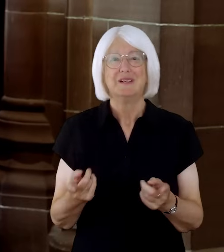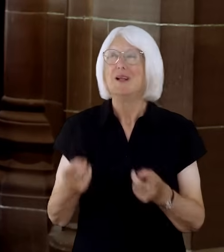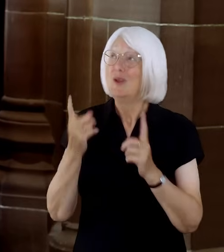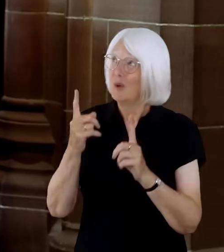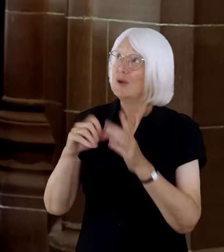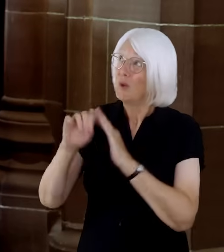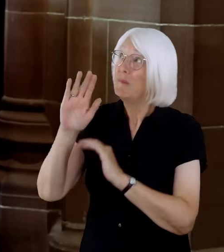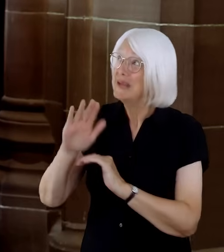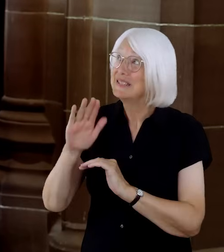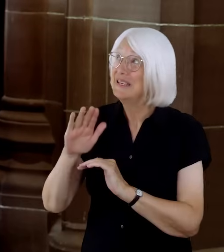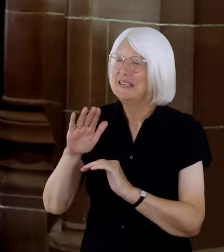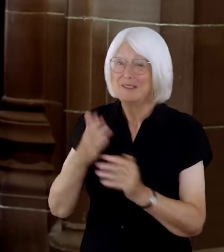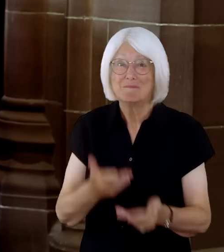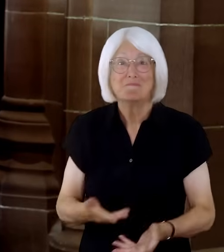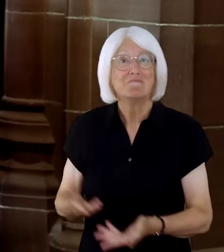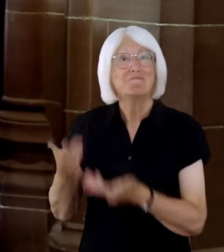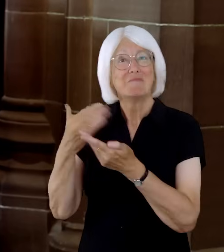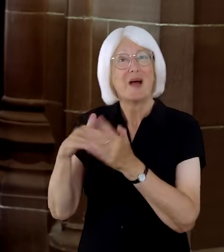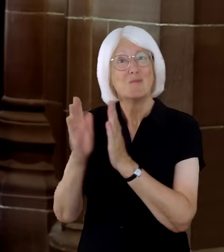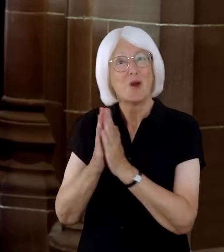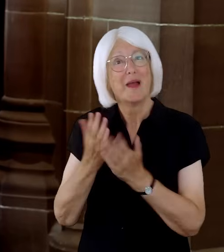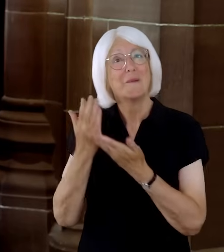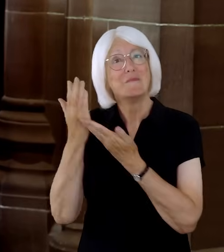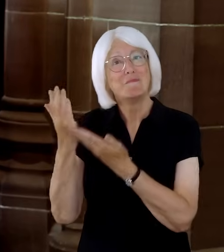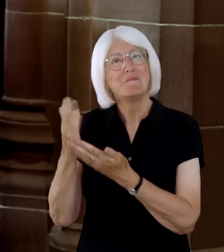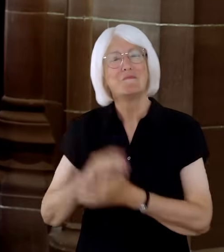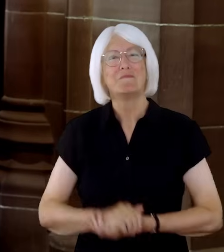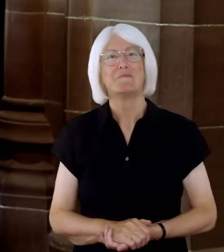Lord, in your mercy, hear our prayer.